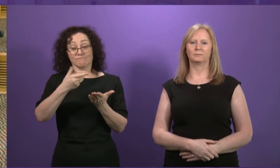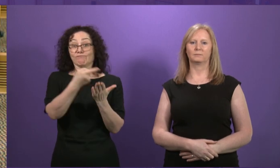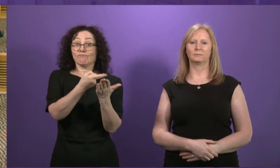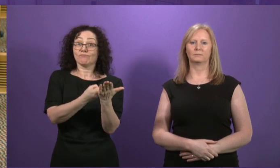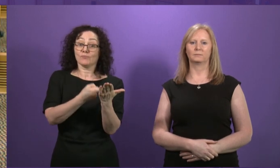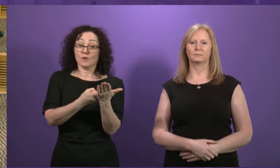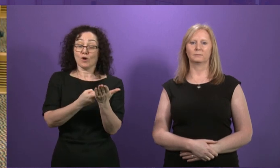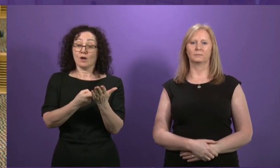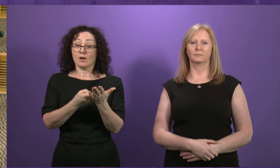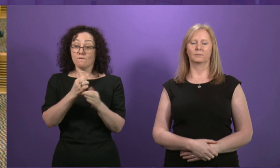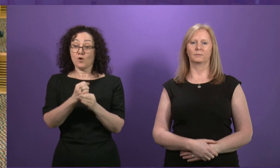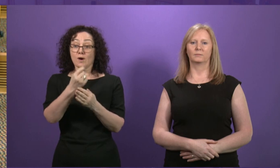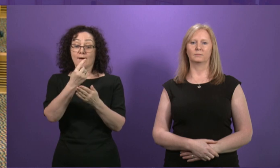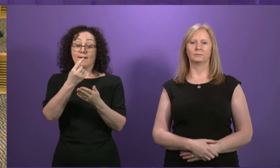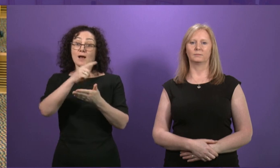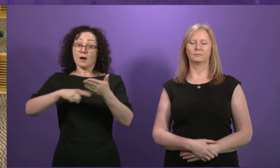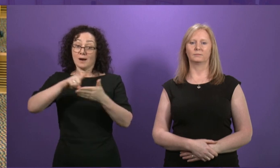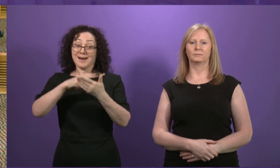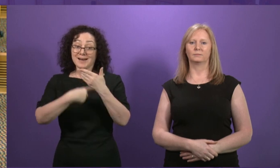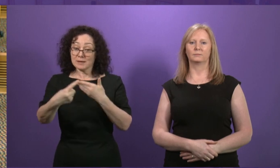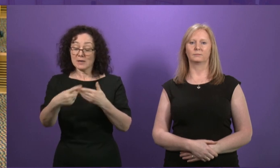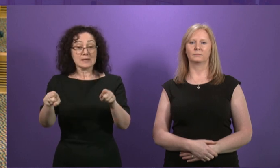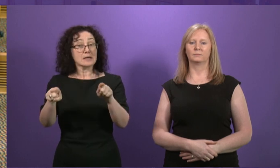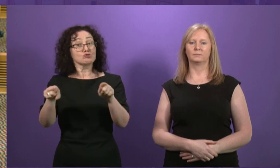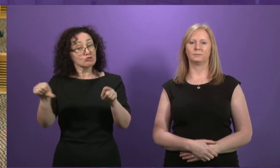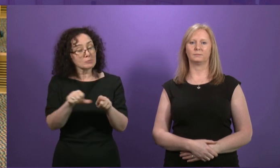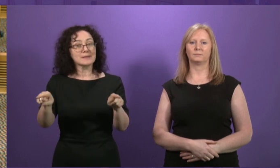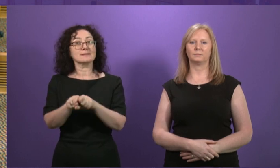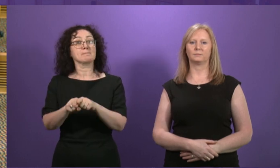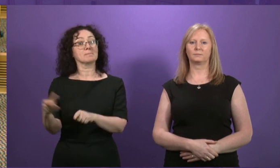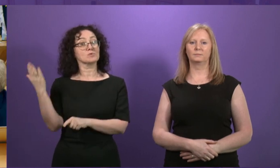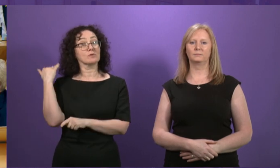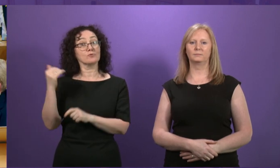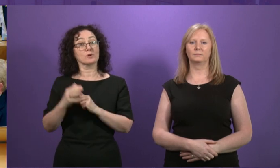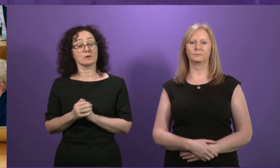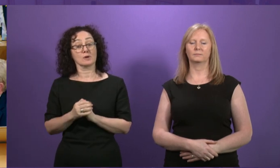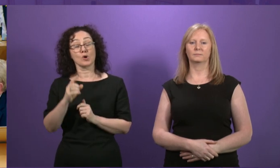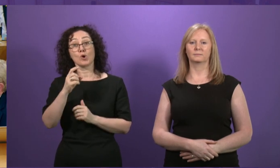referendum should be the same as the basis for the last independence referendum.